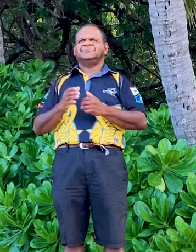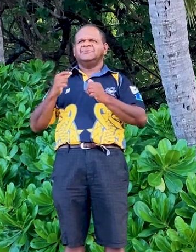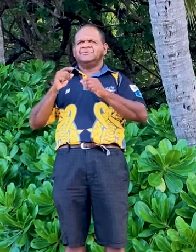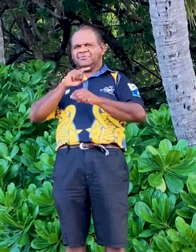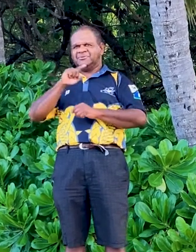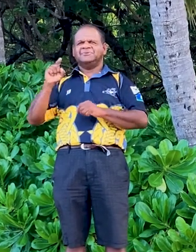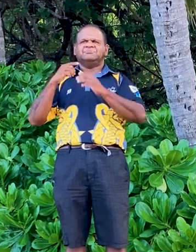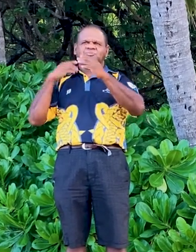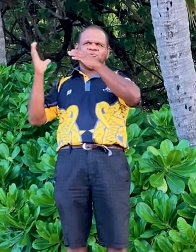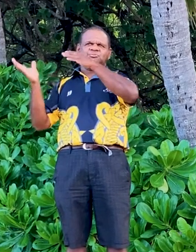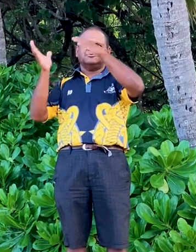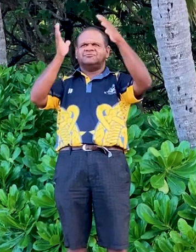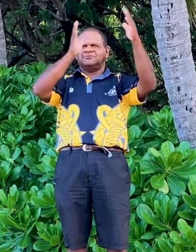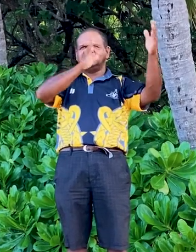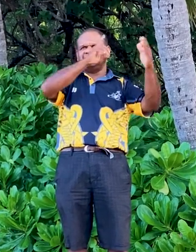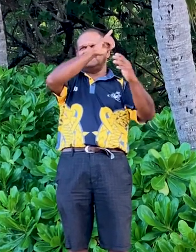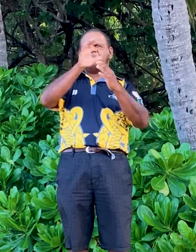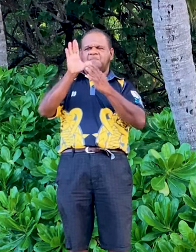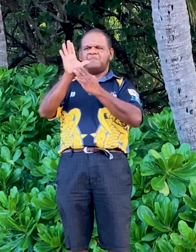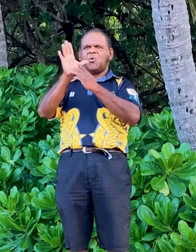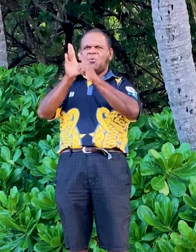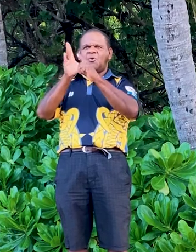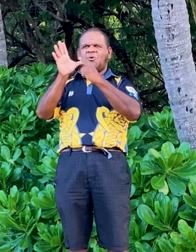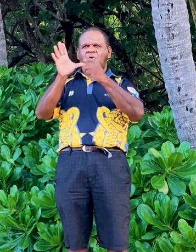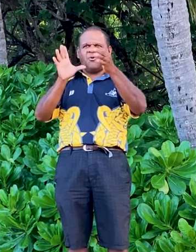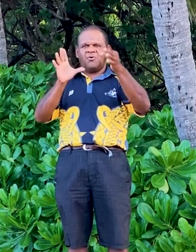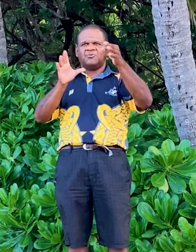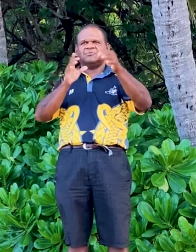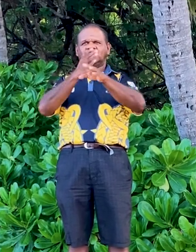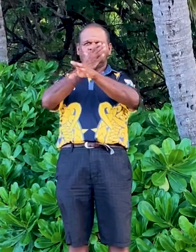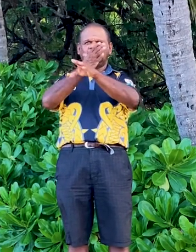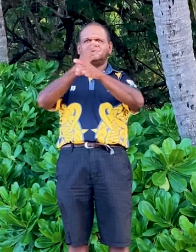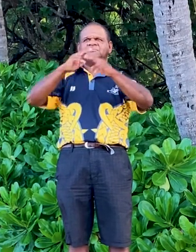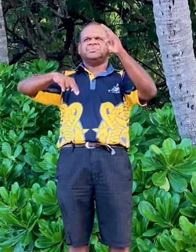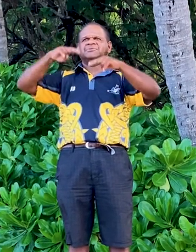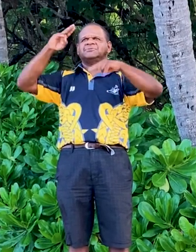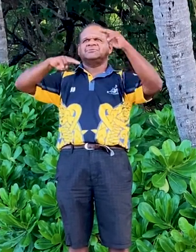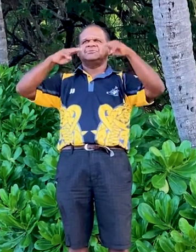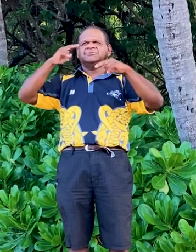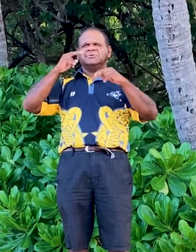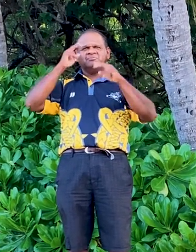I then moved to Mua Island and worked in construction,